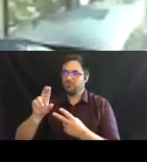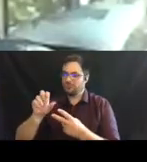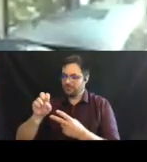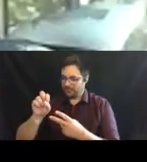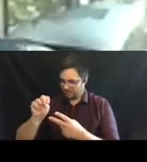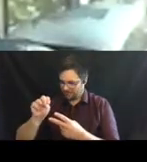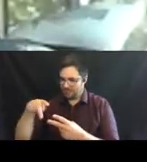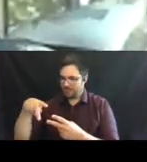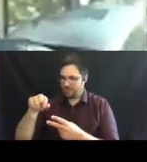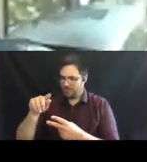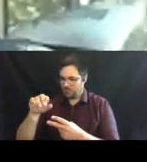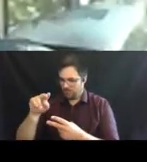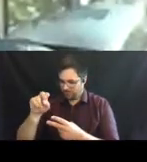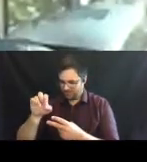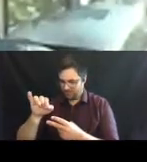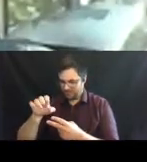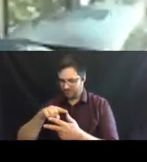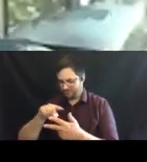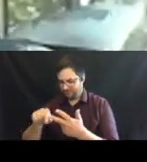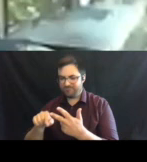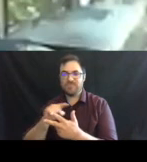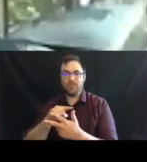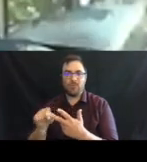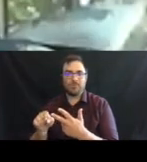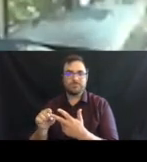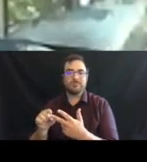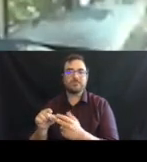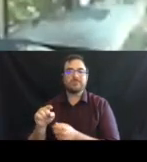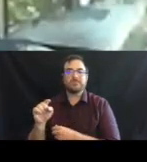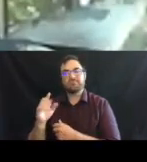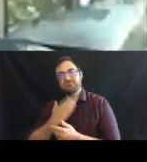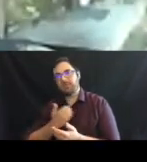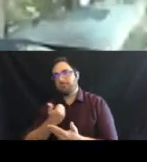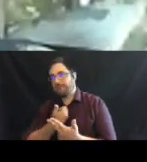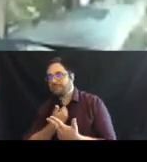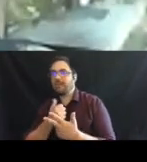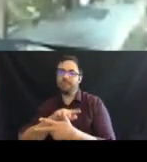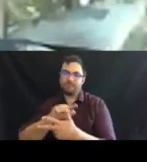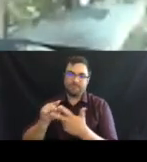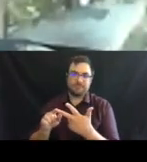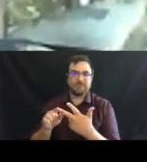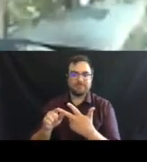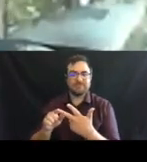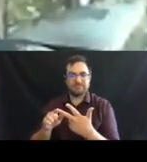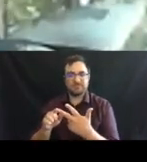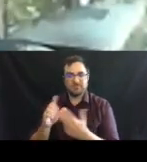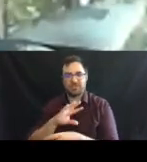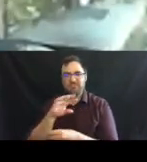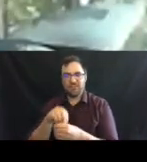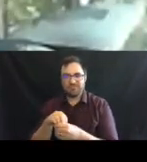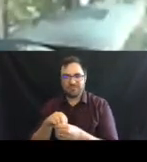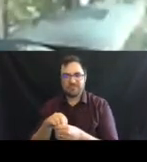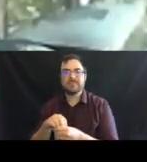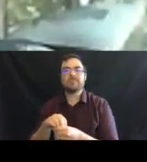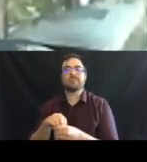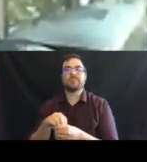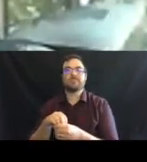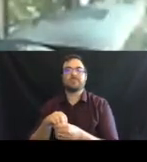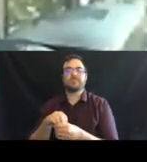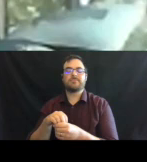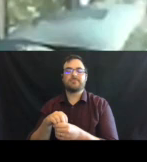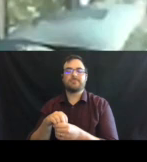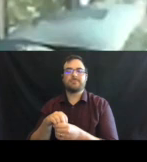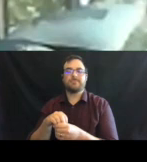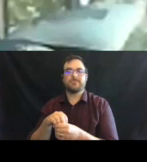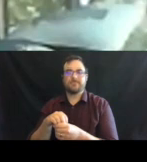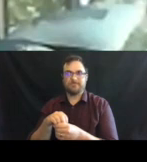in the Milwaukee area and to some extent myself and we actually have hearing screeners